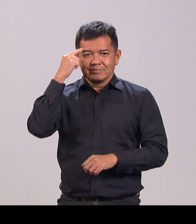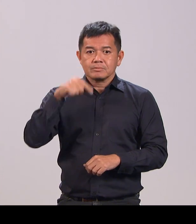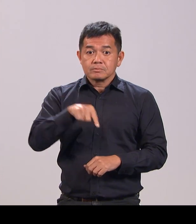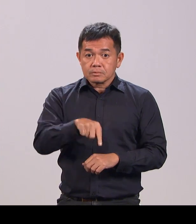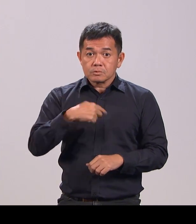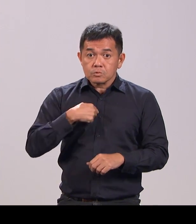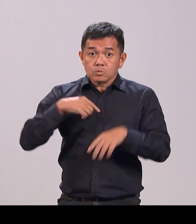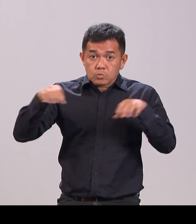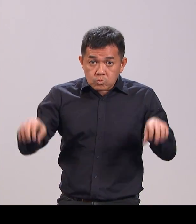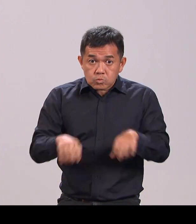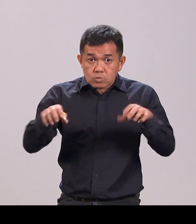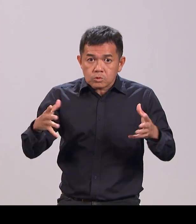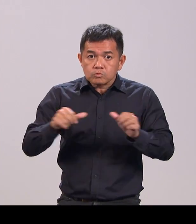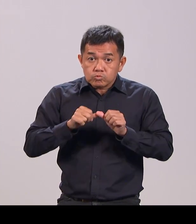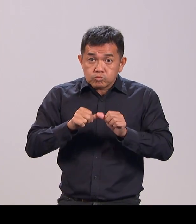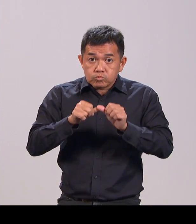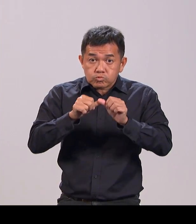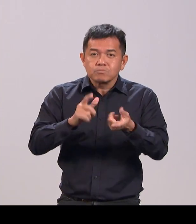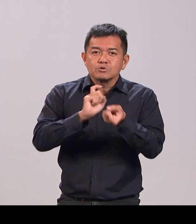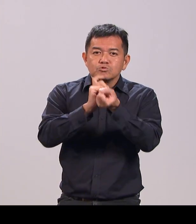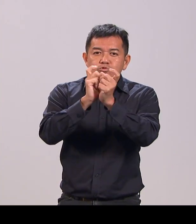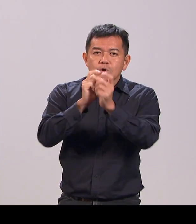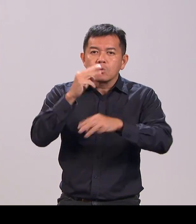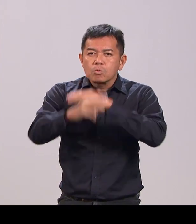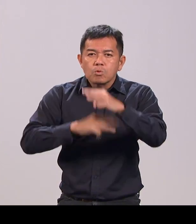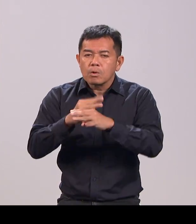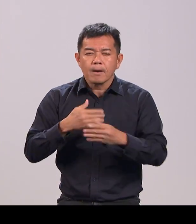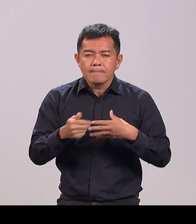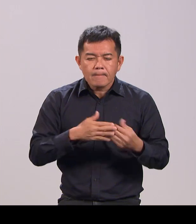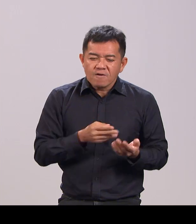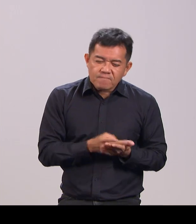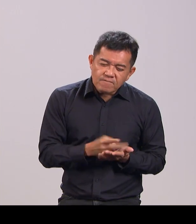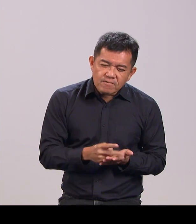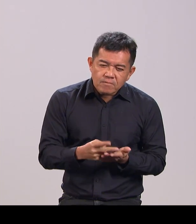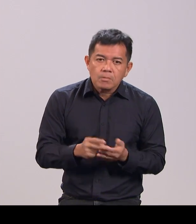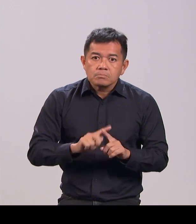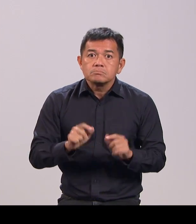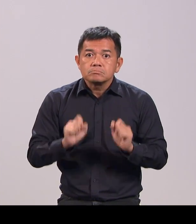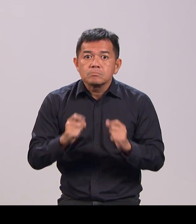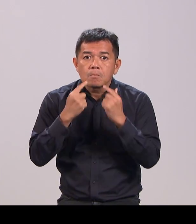And if we fail, we try again. If we fail, we try again. We refuse to give up. We keep on trying.